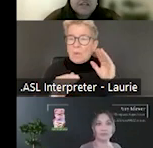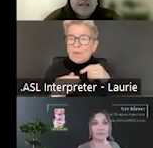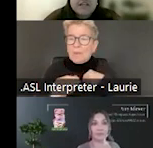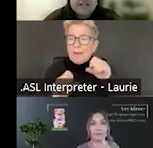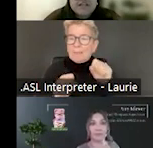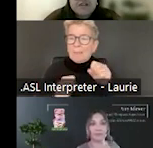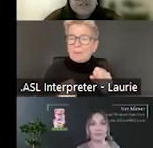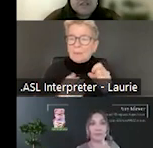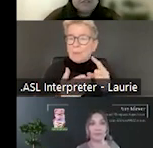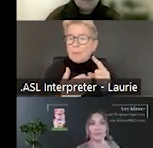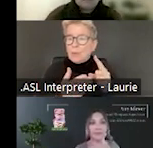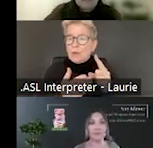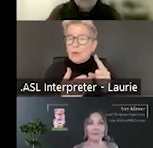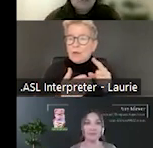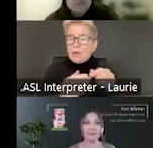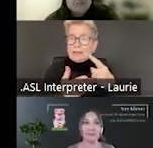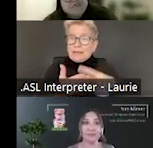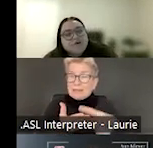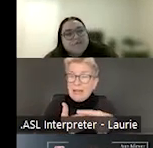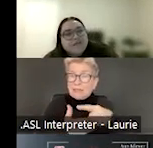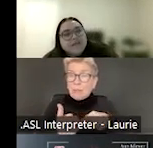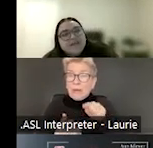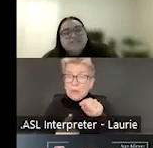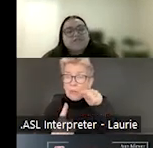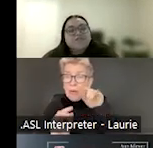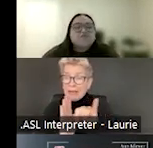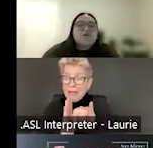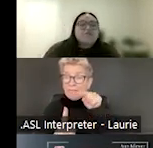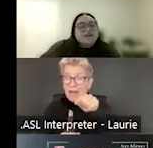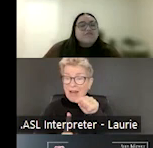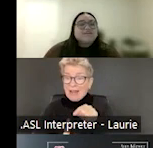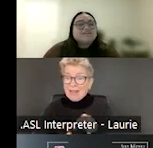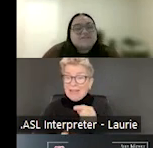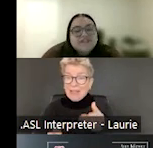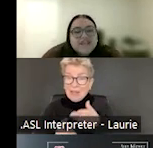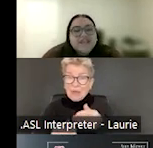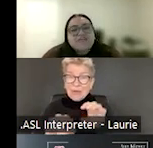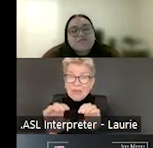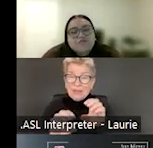to ask any questions, especially as we queue up and speak to our panelists today and of